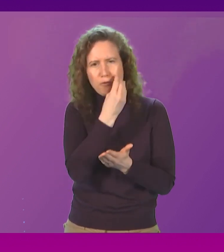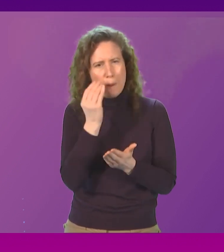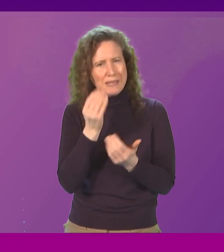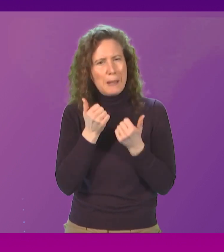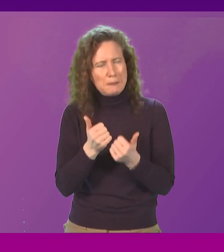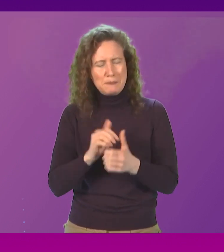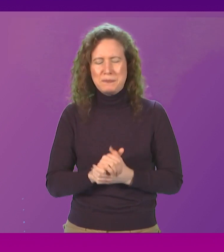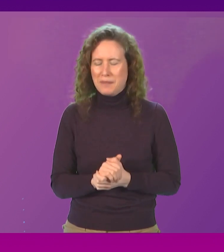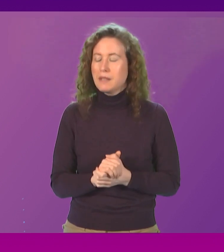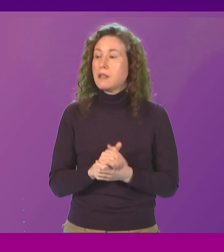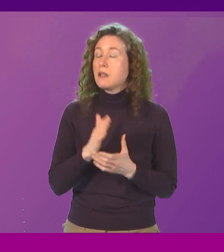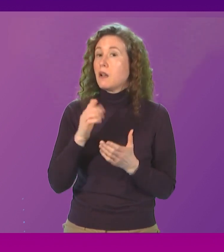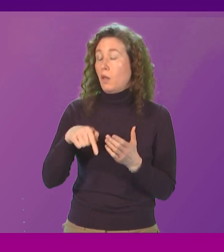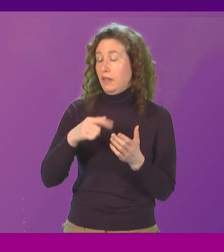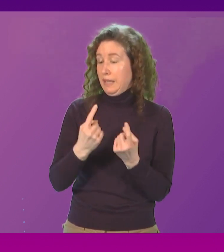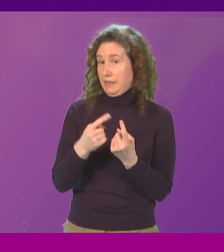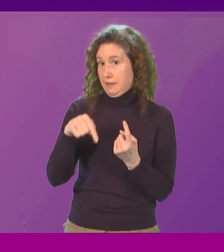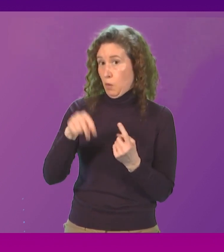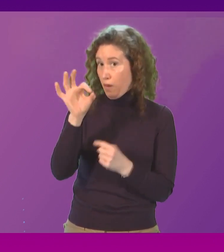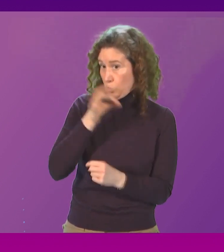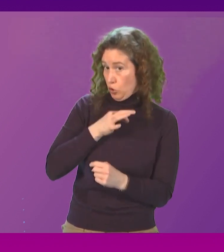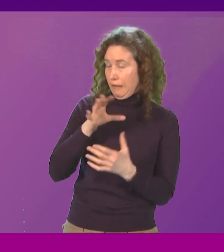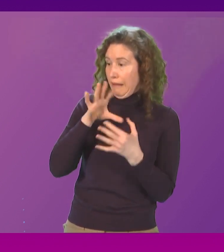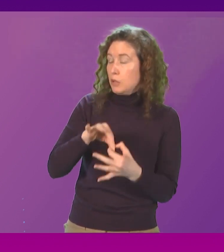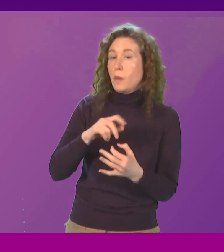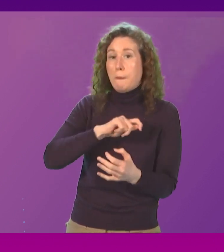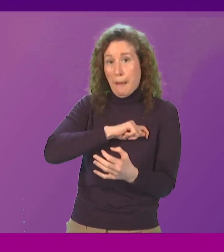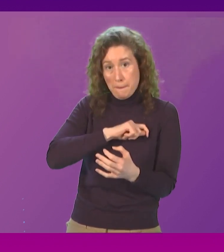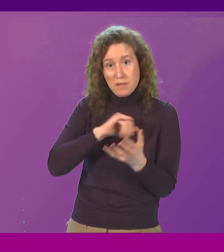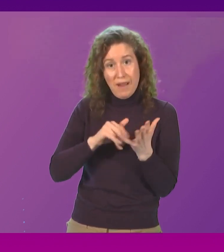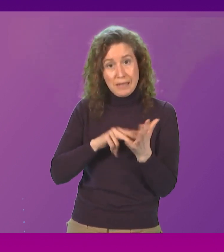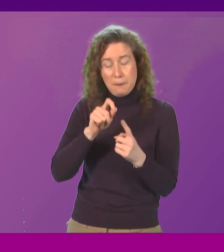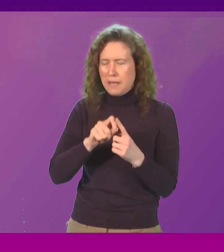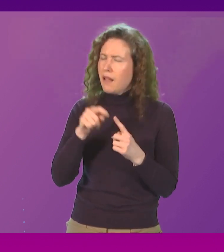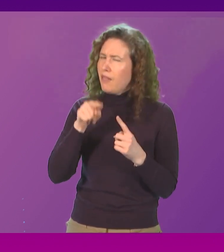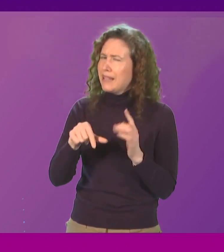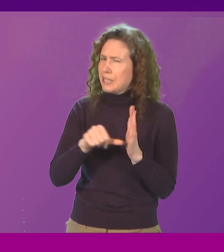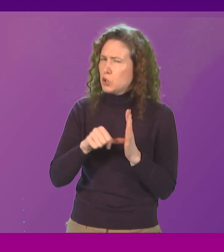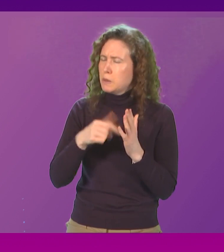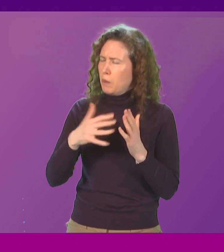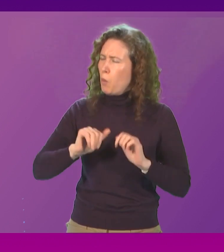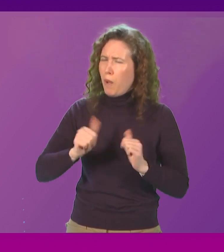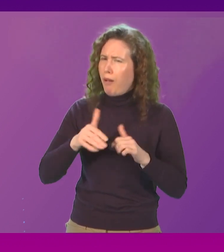The issue of SNP members has been well canvassed over the past few days.